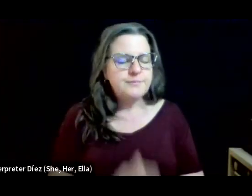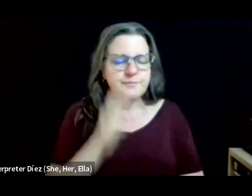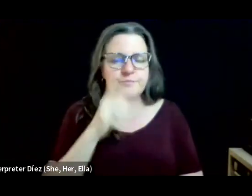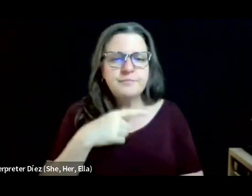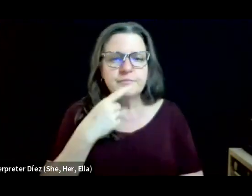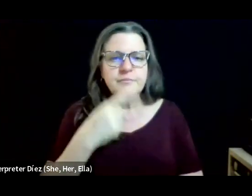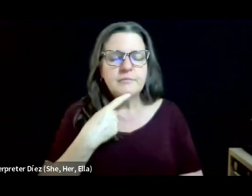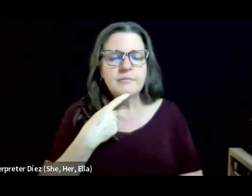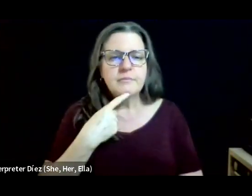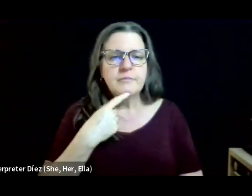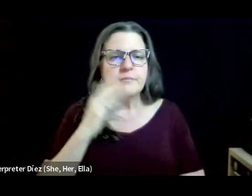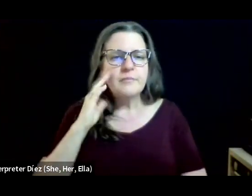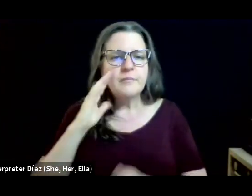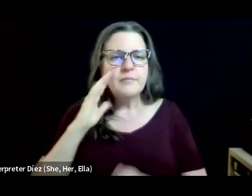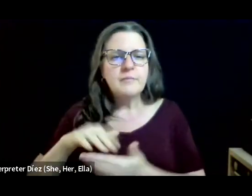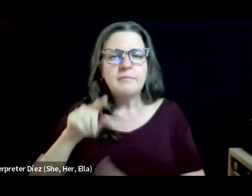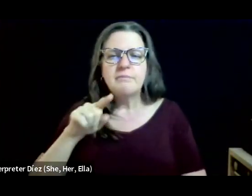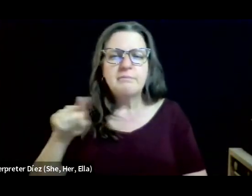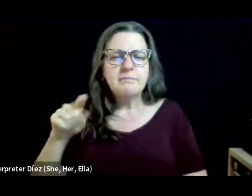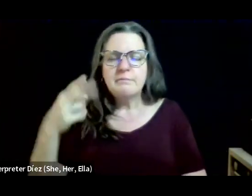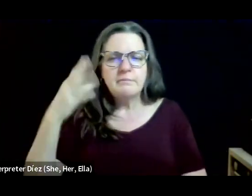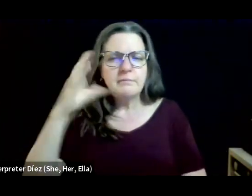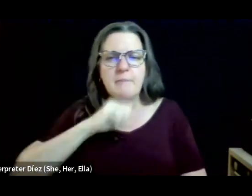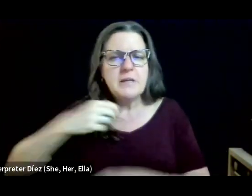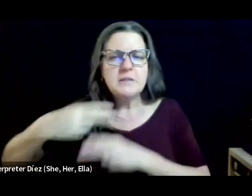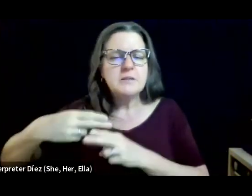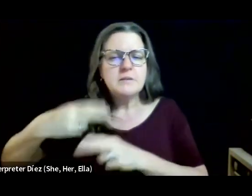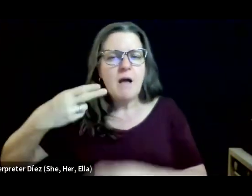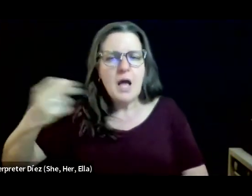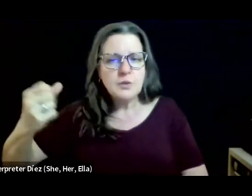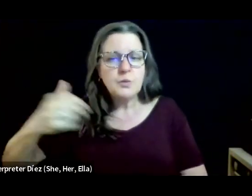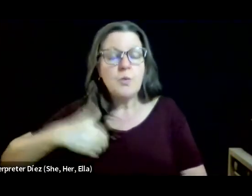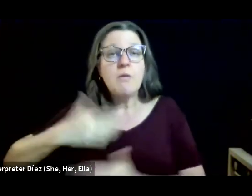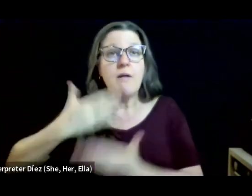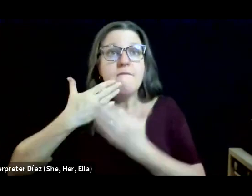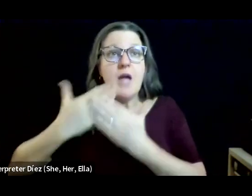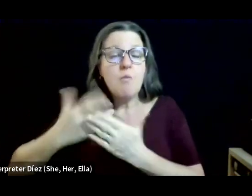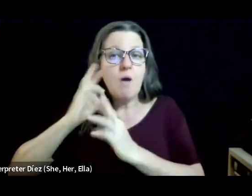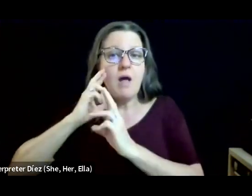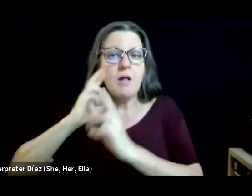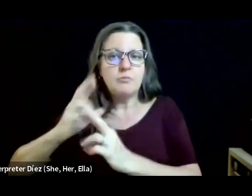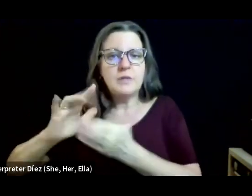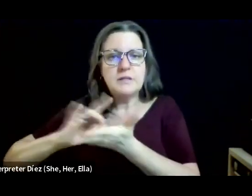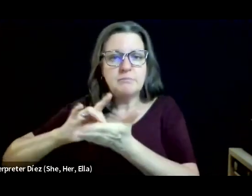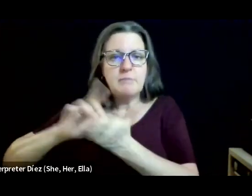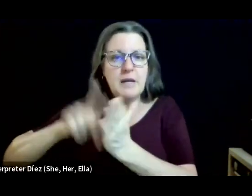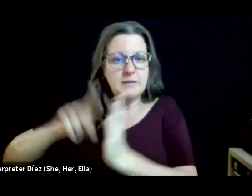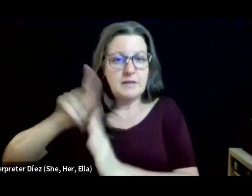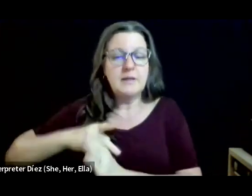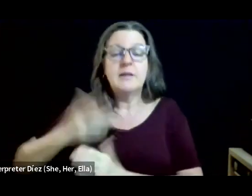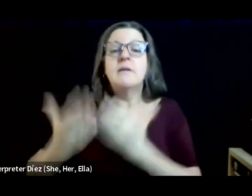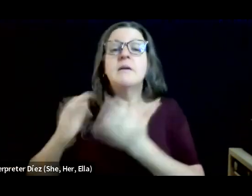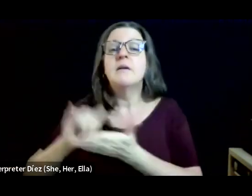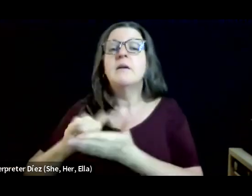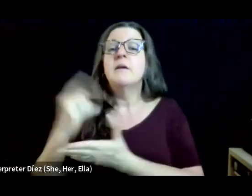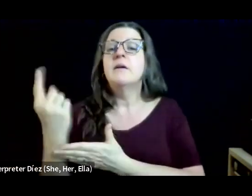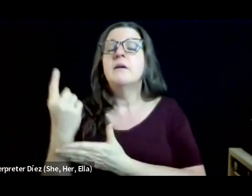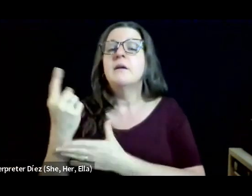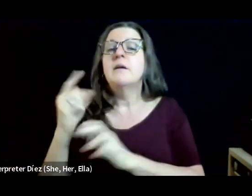Palmdale High School has a well-respected medical program. Perhaps this is something they would be interested in.